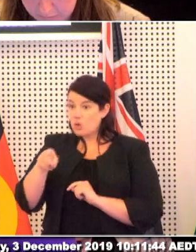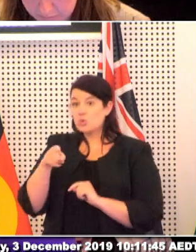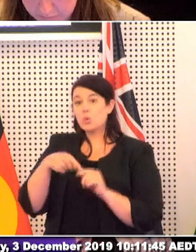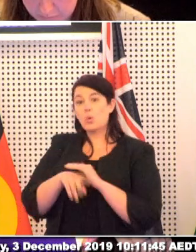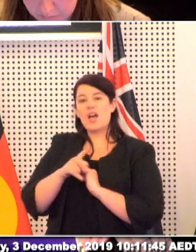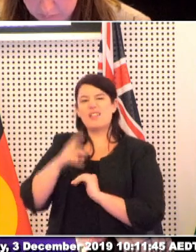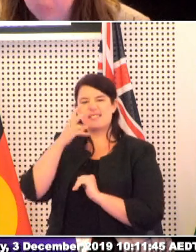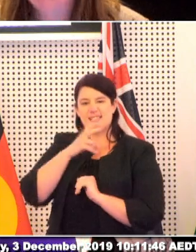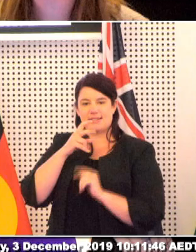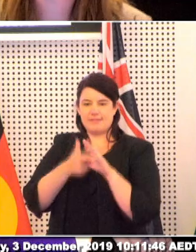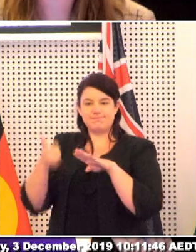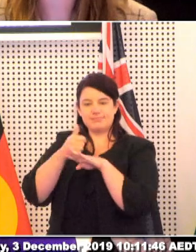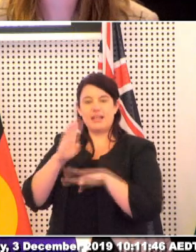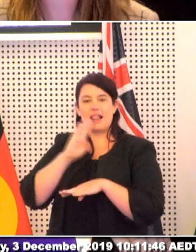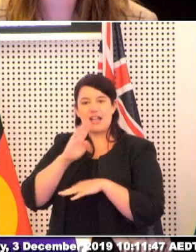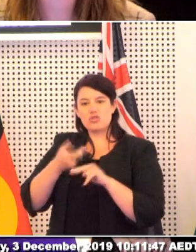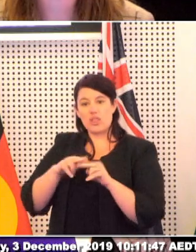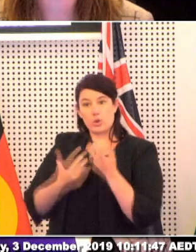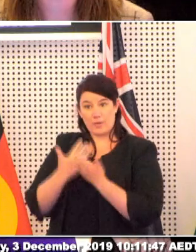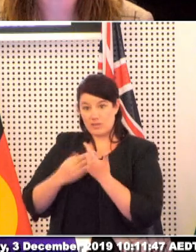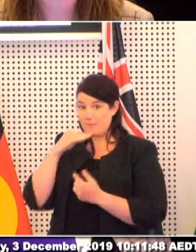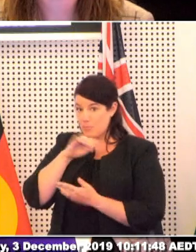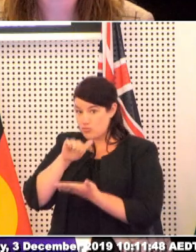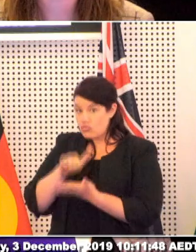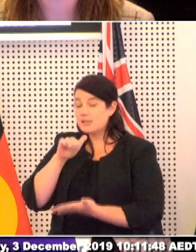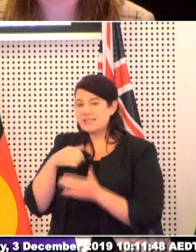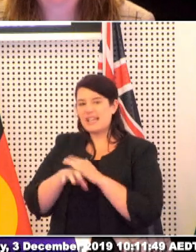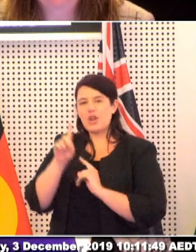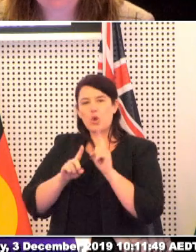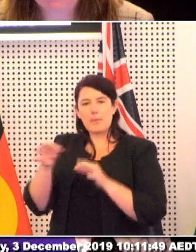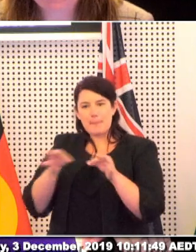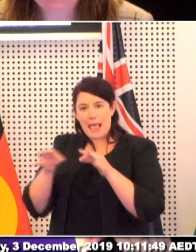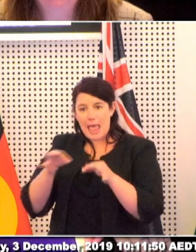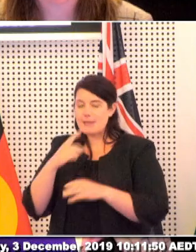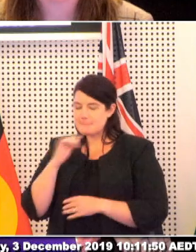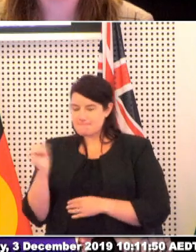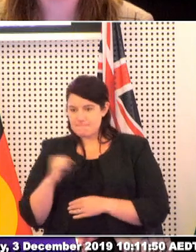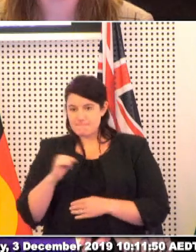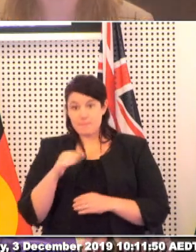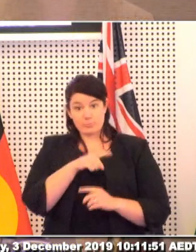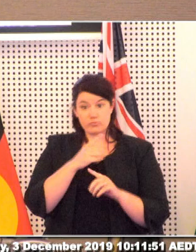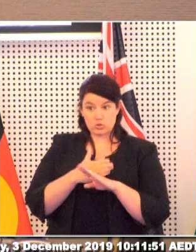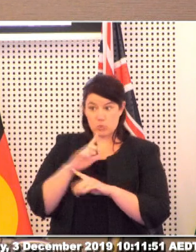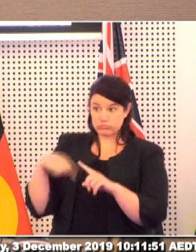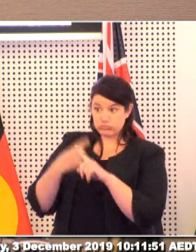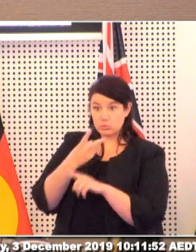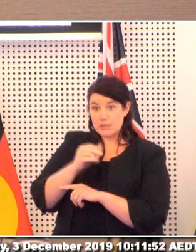at the School of Geography, University of Melbourne. Yes. You’ve held that role since 2016. Yes.